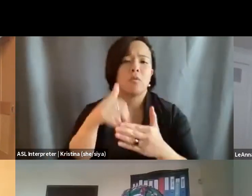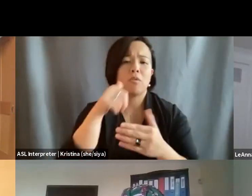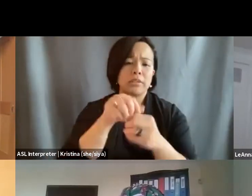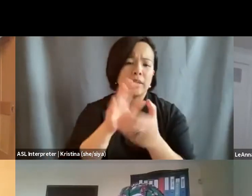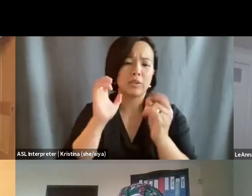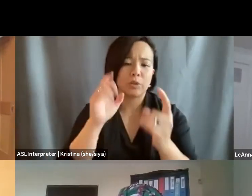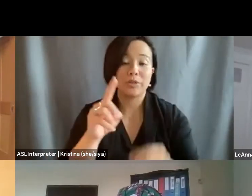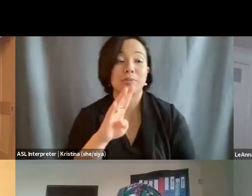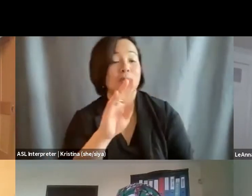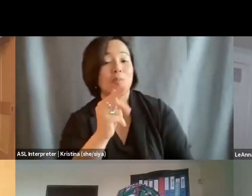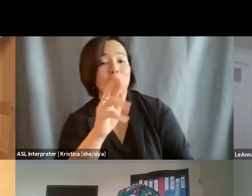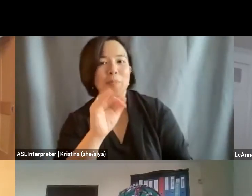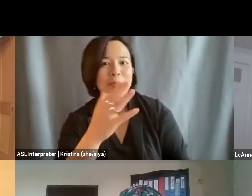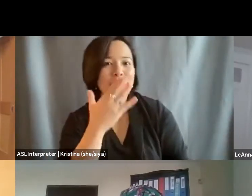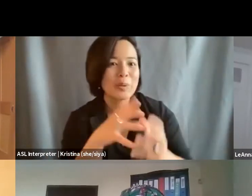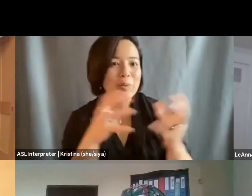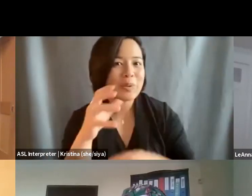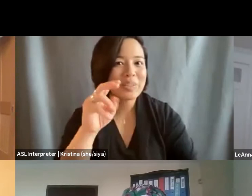Thank you very muchIt's good to be on the panel. Natasha It's good to be on the panel.